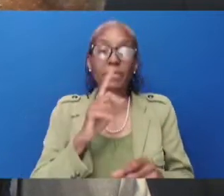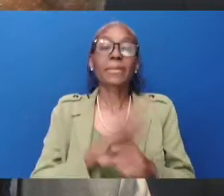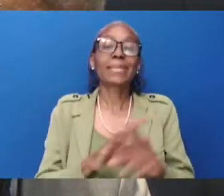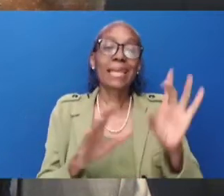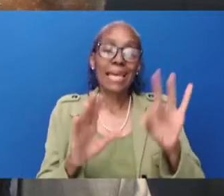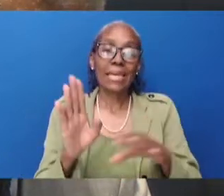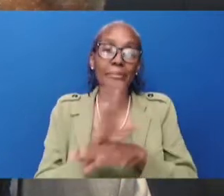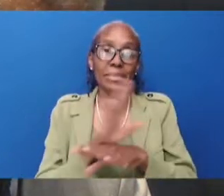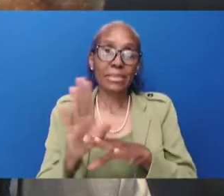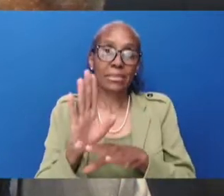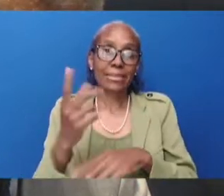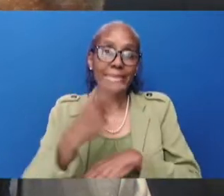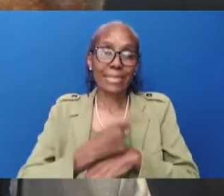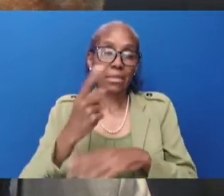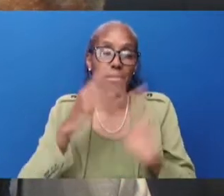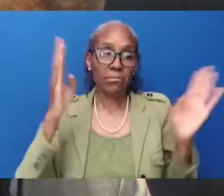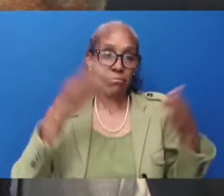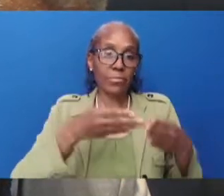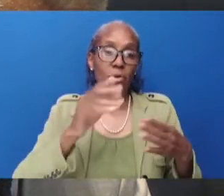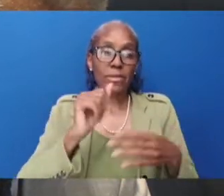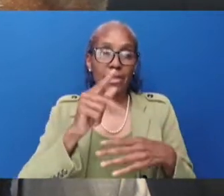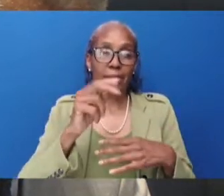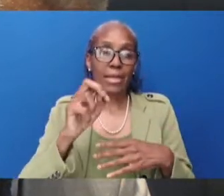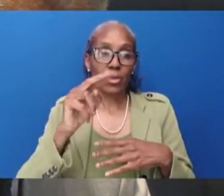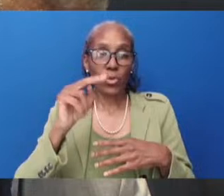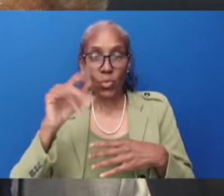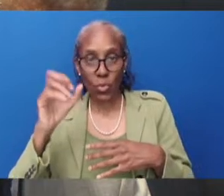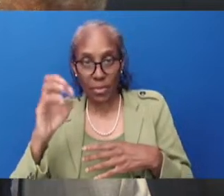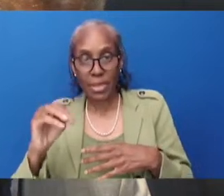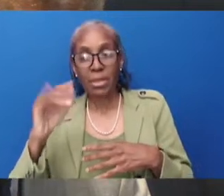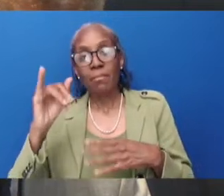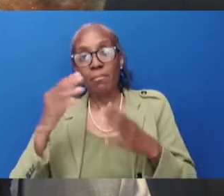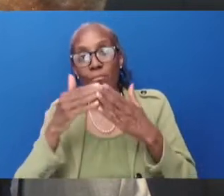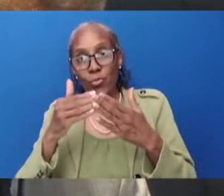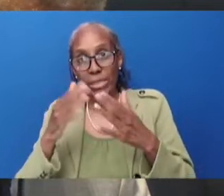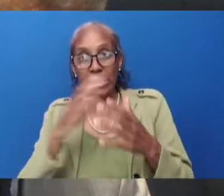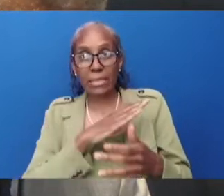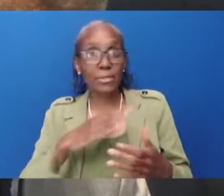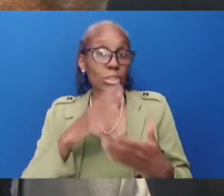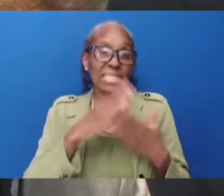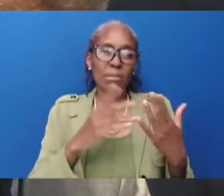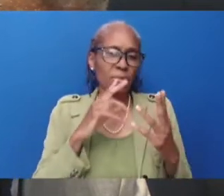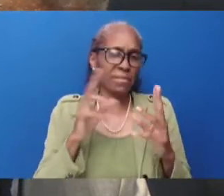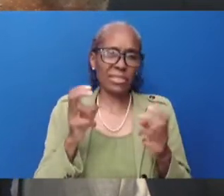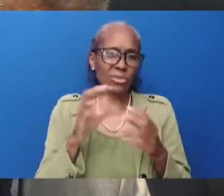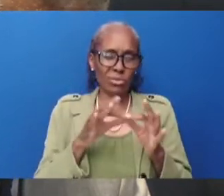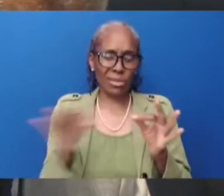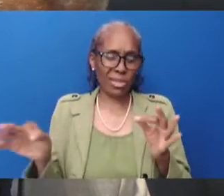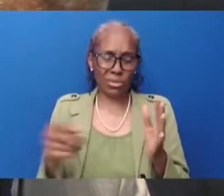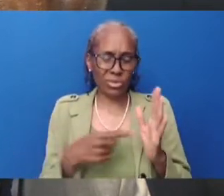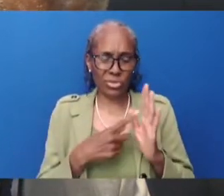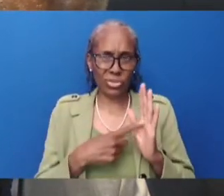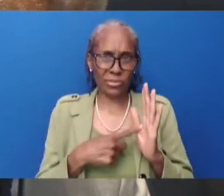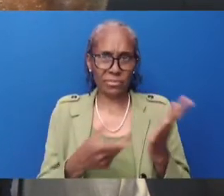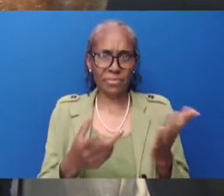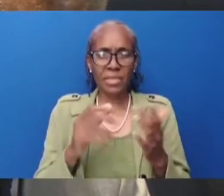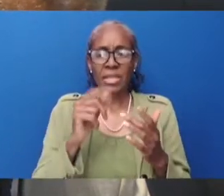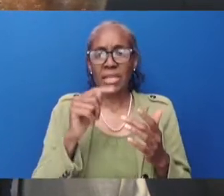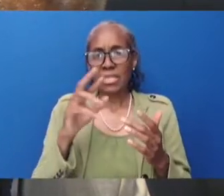CORNELIUS, OR DAVIDSON, AND THEY HAVE TO COMMIT EIGHT BUSINESS DAYS A MONTH TO THE BUSINESS OF THE LAKE NORMAN MARINE